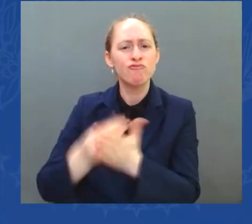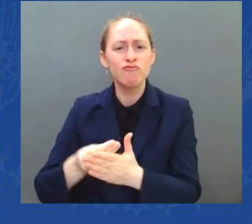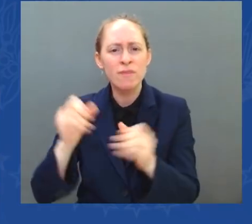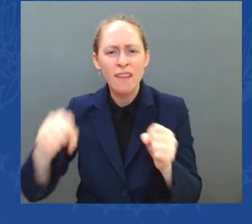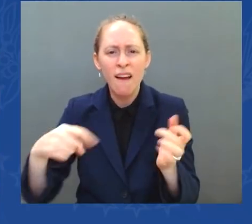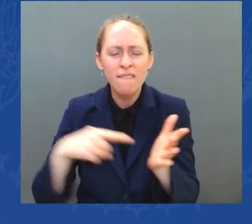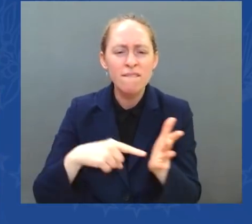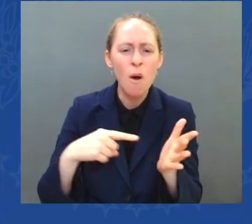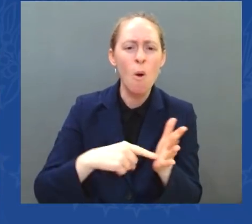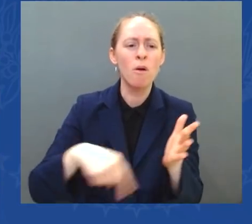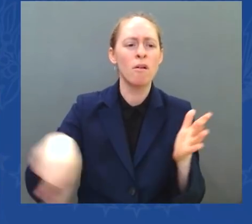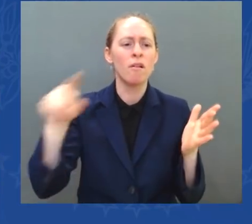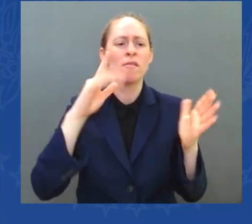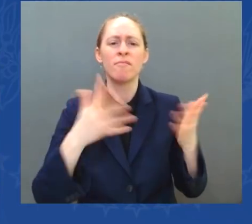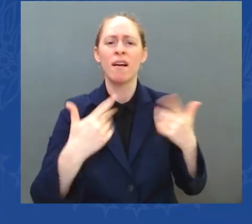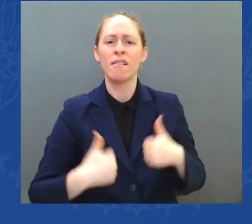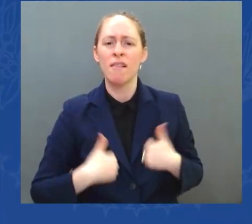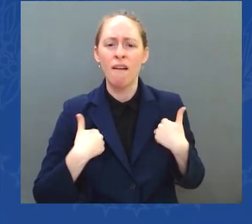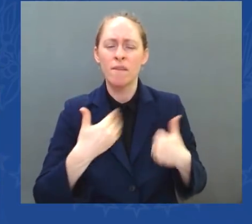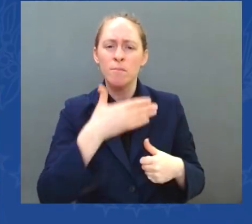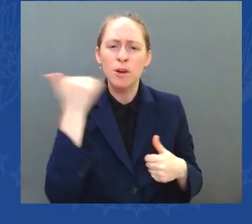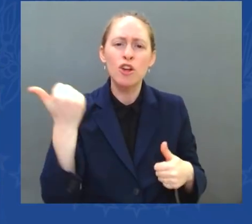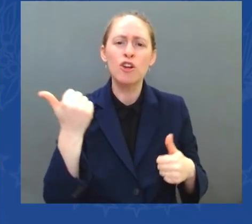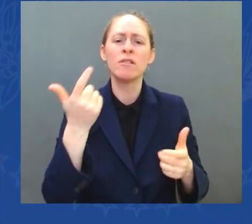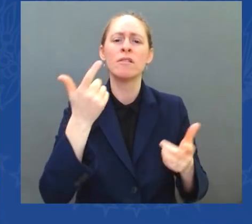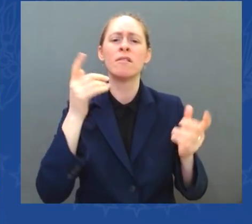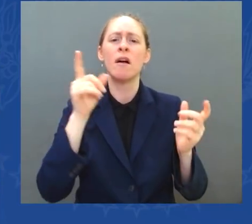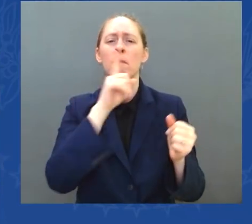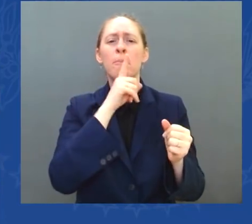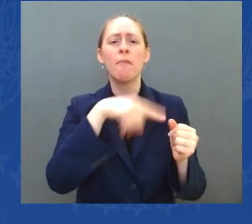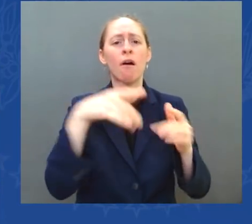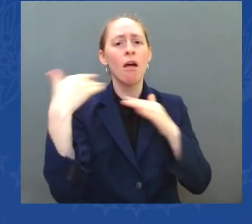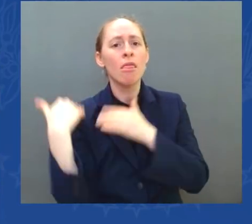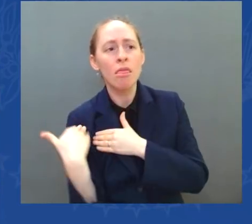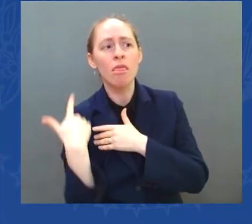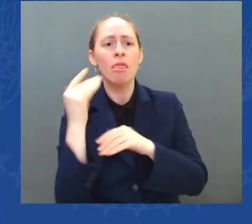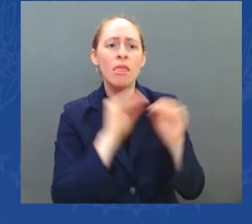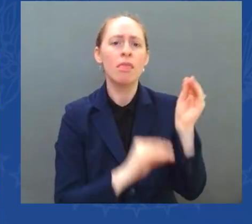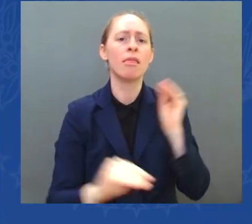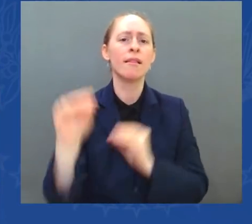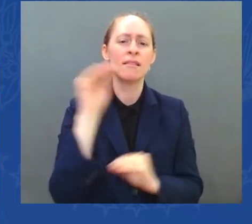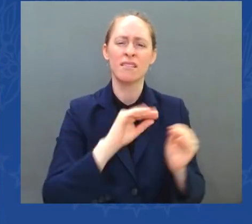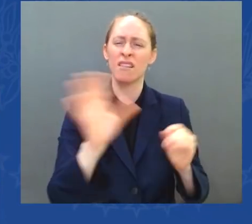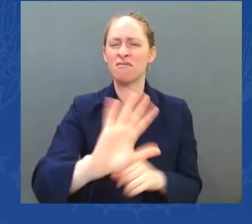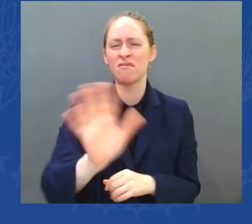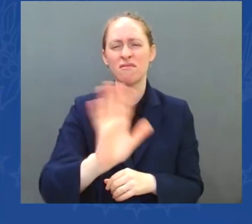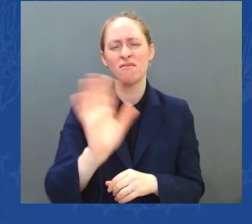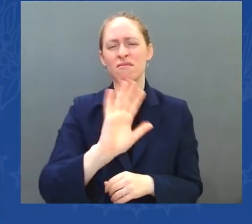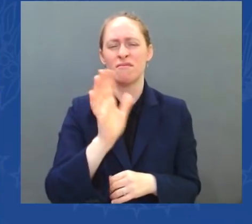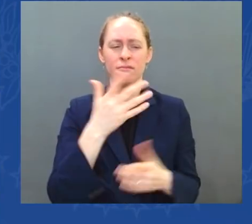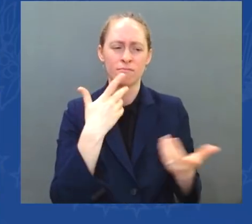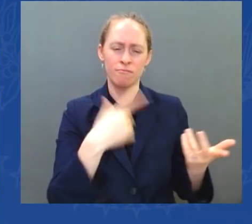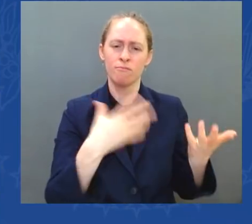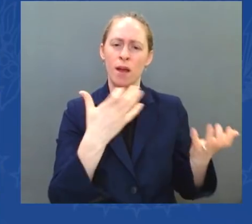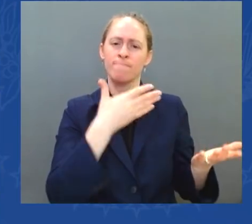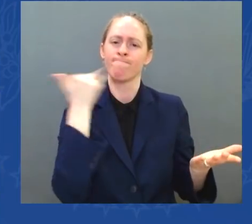making it in America, as your congresswoman said, with American manufacturing. The best engineers in the world, like so many here